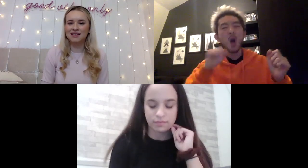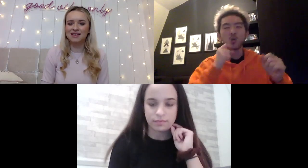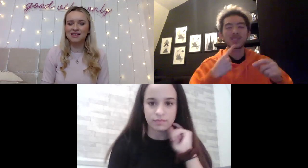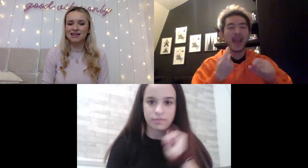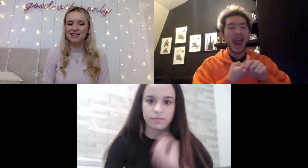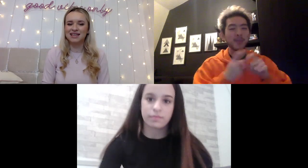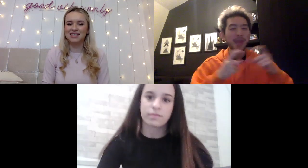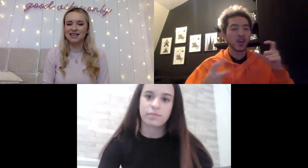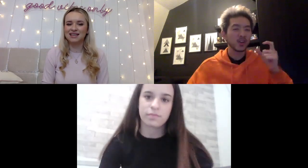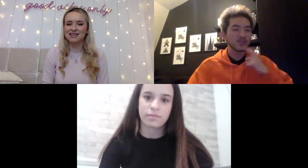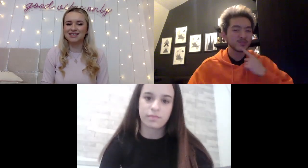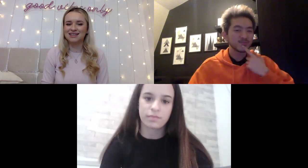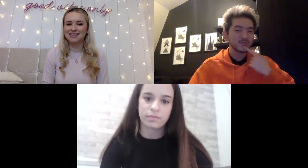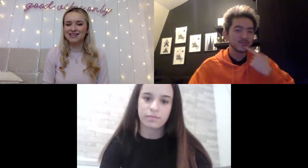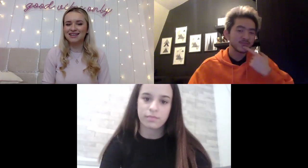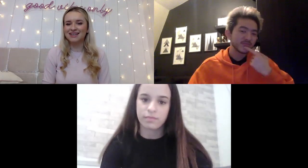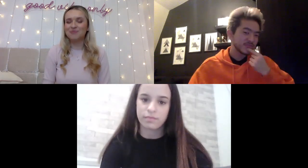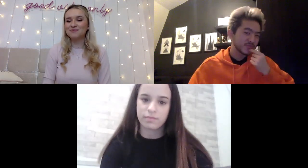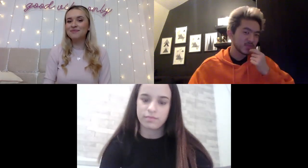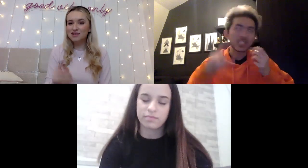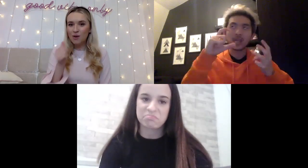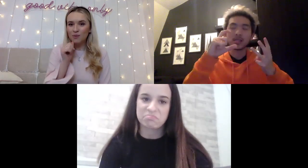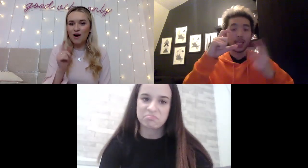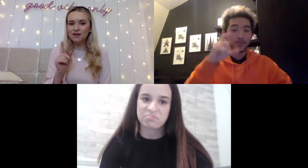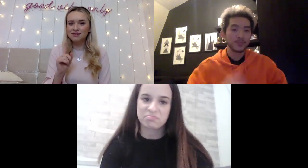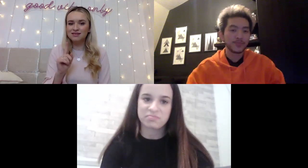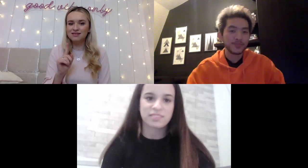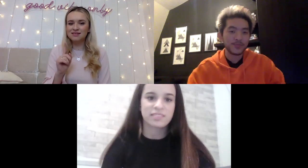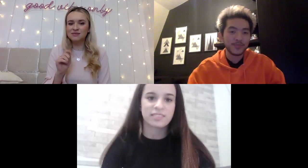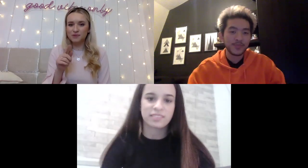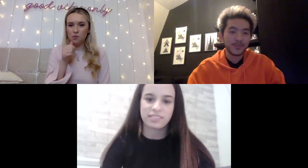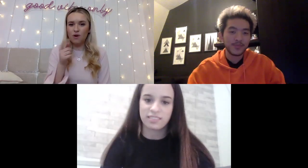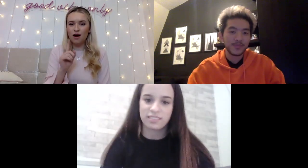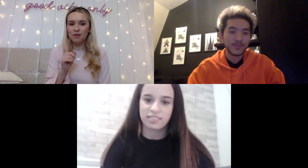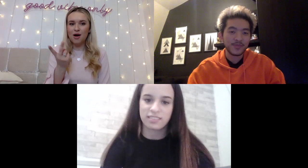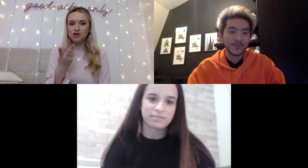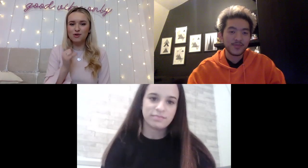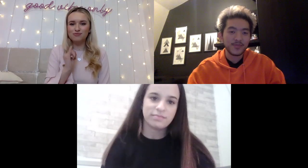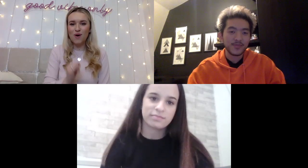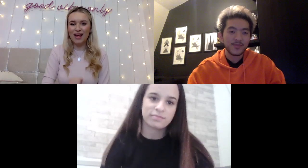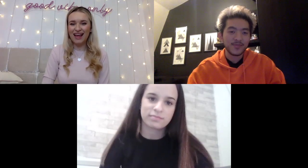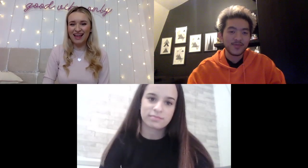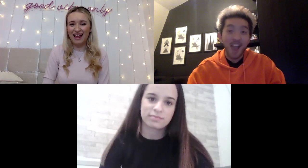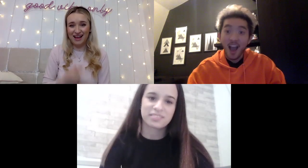B: I would say egg and bacon Jas: You guys know what? You got both wrong